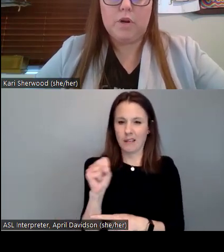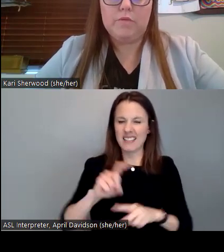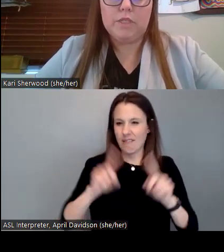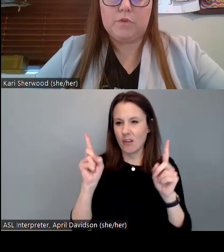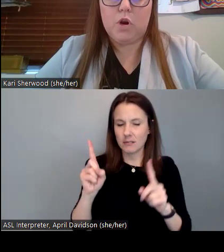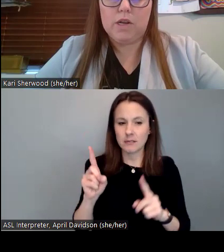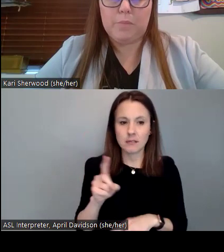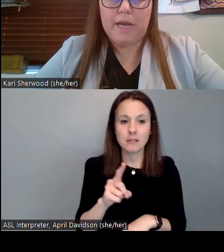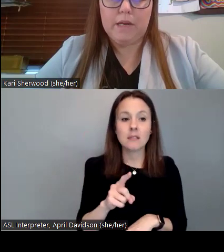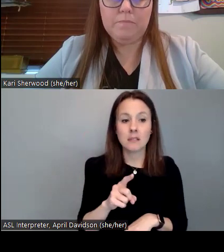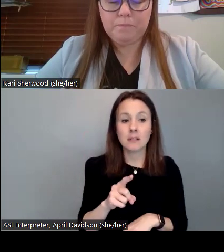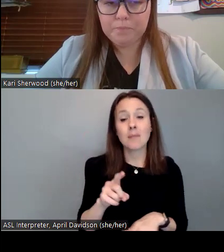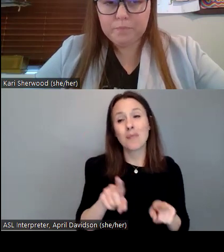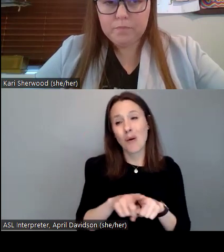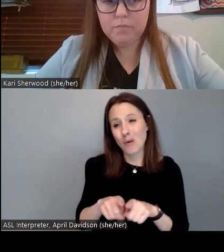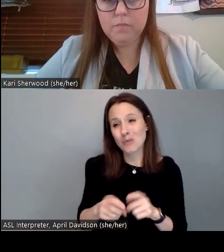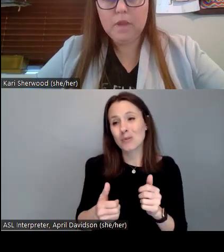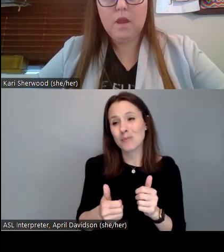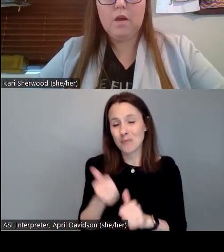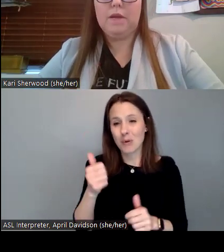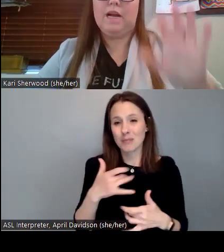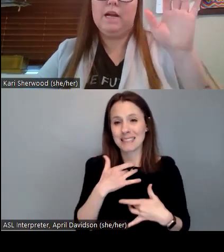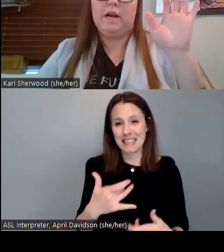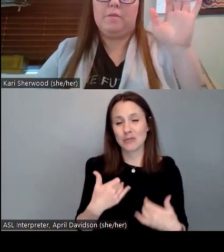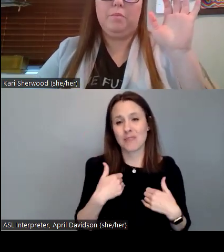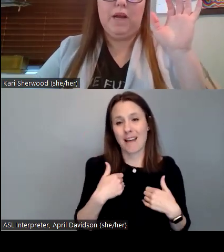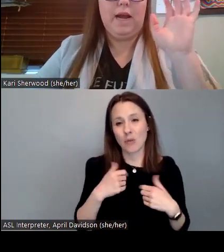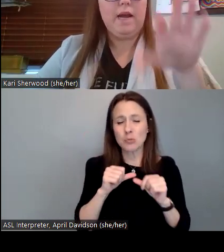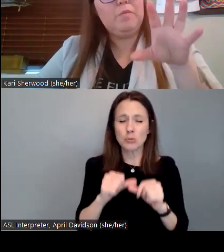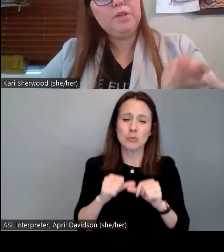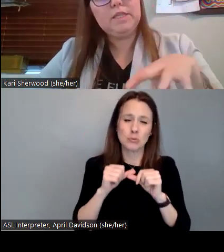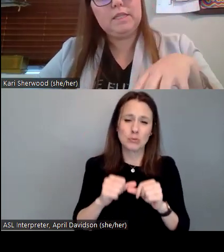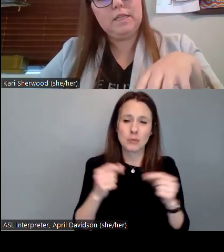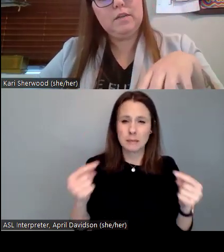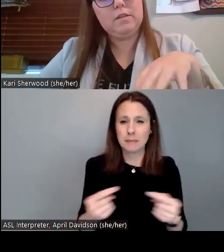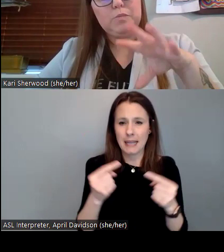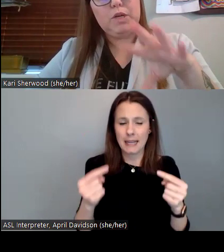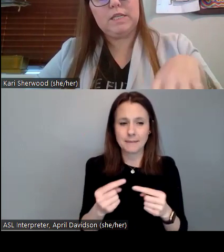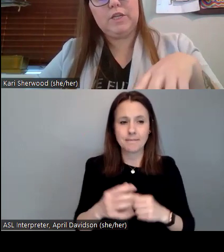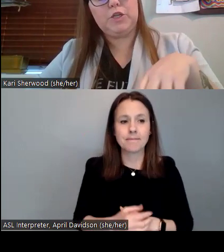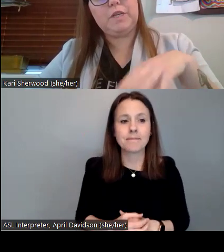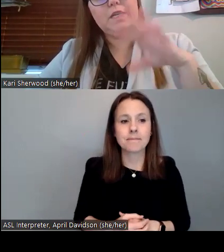prevalence of chronic pain. And I put this in this presentation because